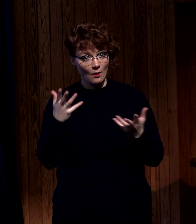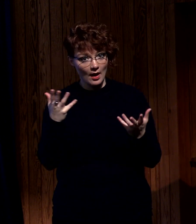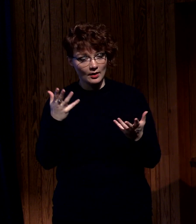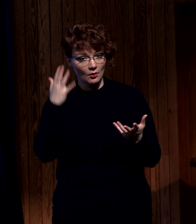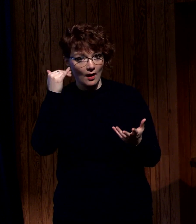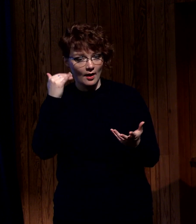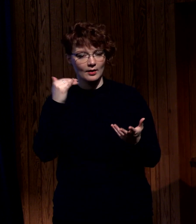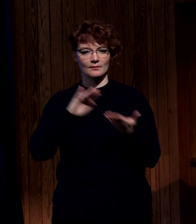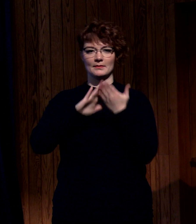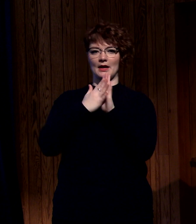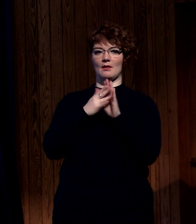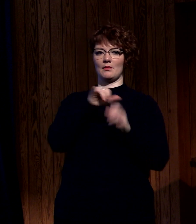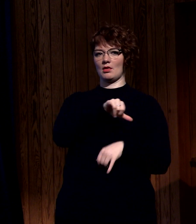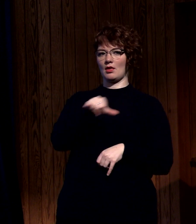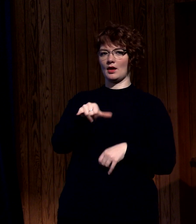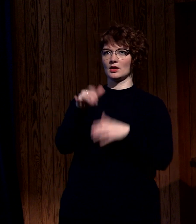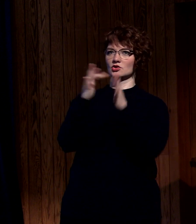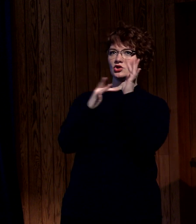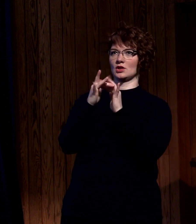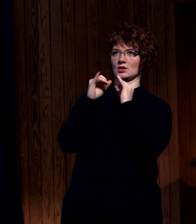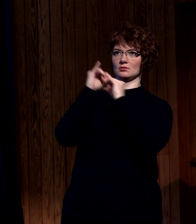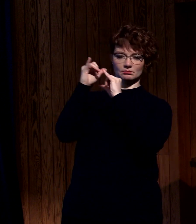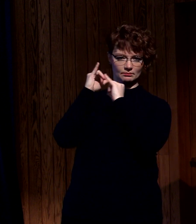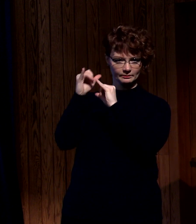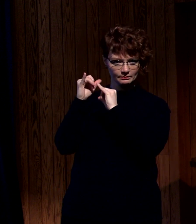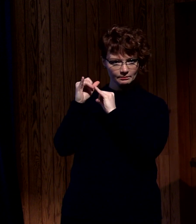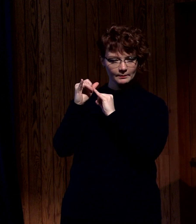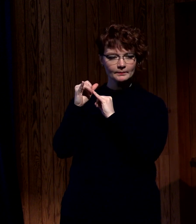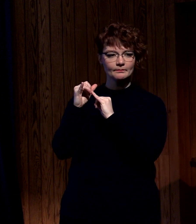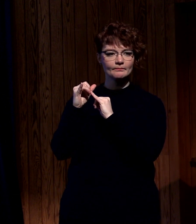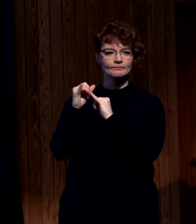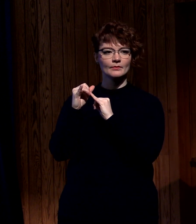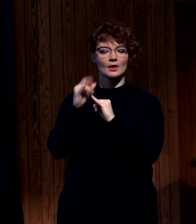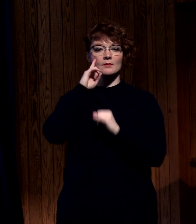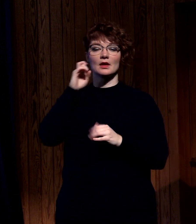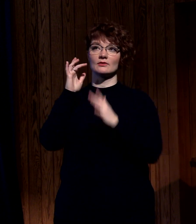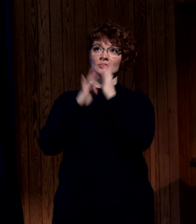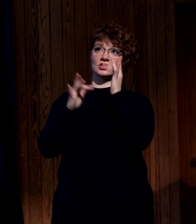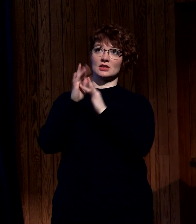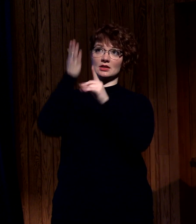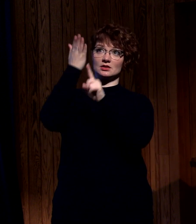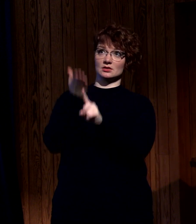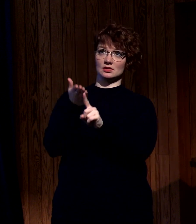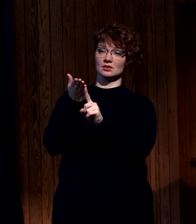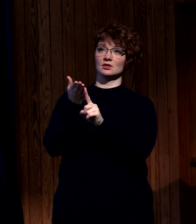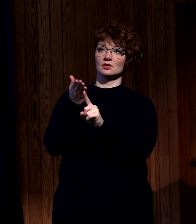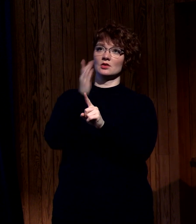Jesus. And, and because of Jesus, who deep who loves